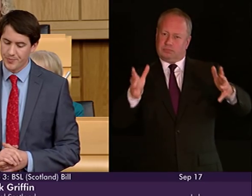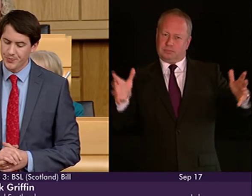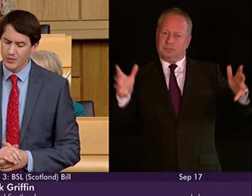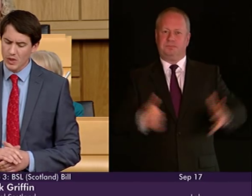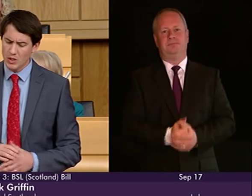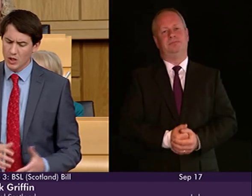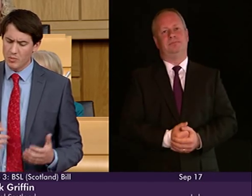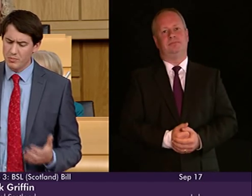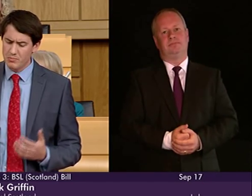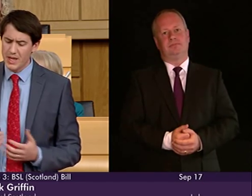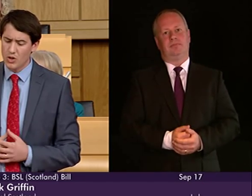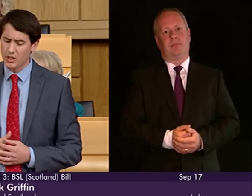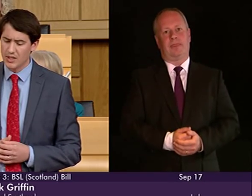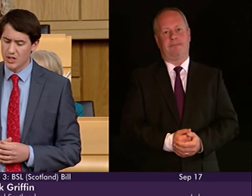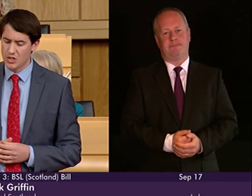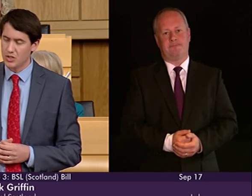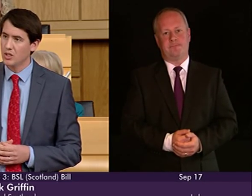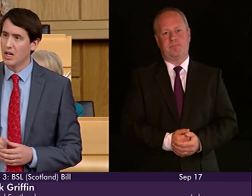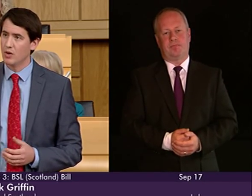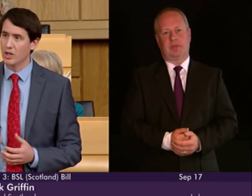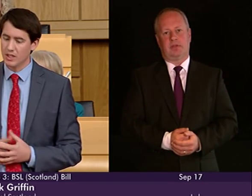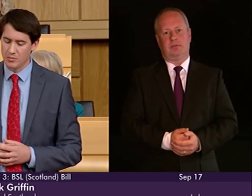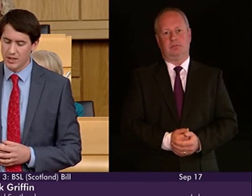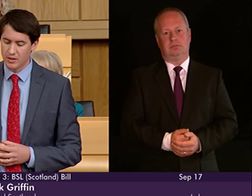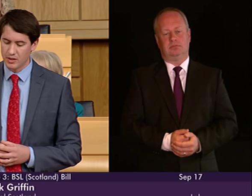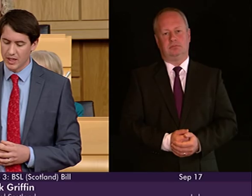the system. Many organisations have already made great